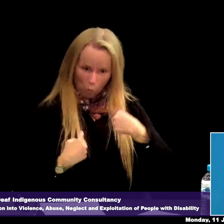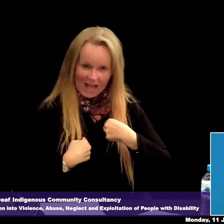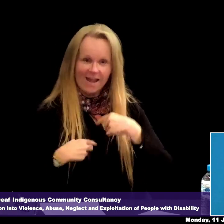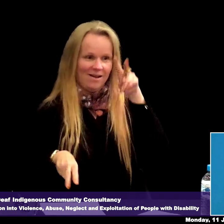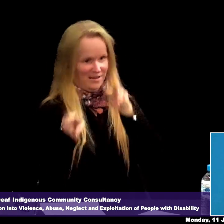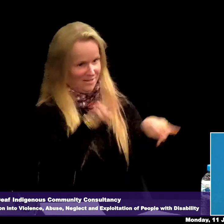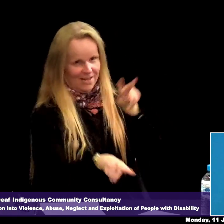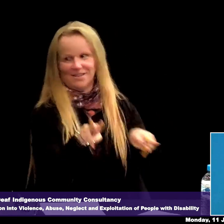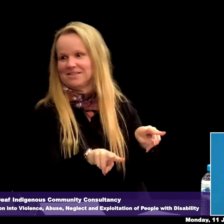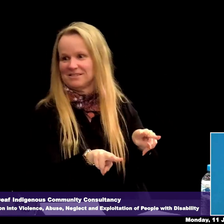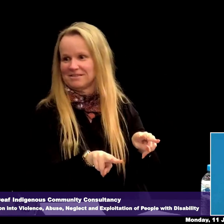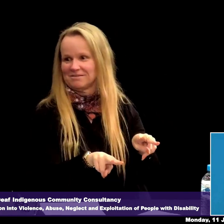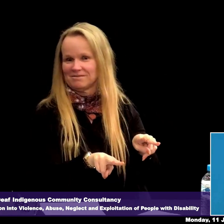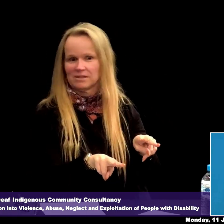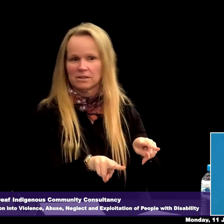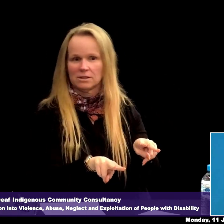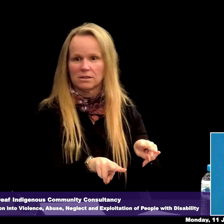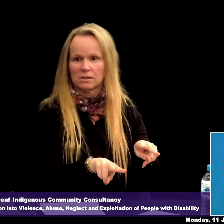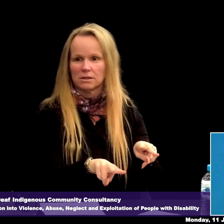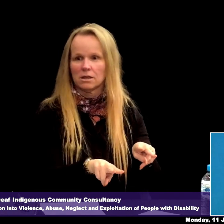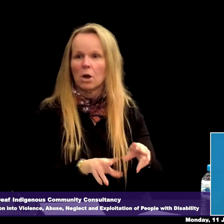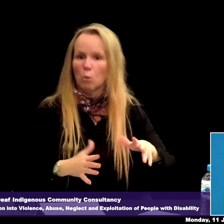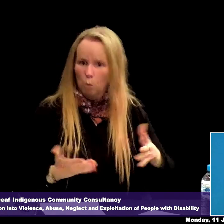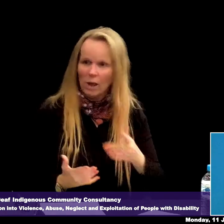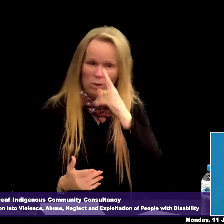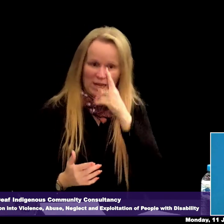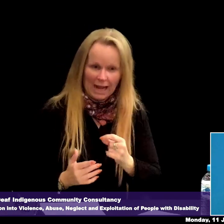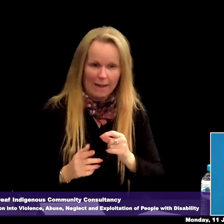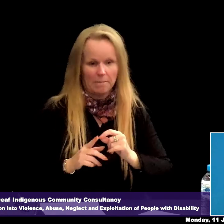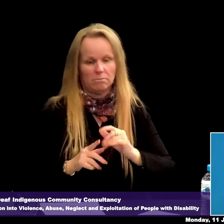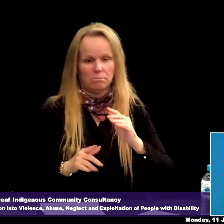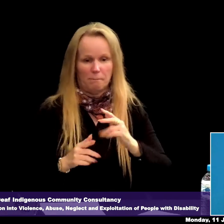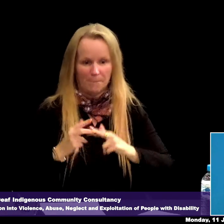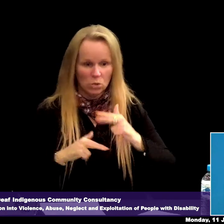being assessed; we are the ones that are assessing them. We're the ones that are monitoring them.